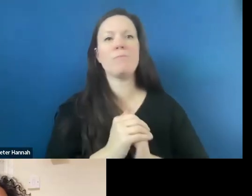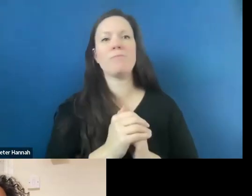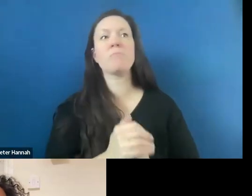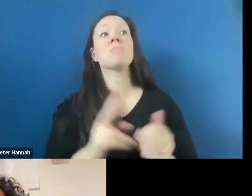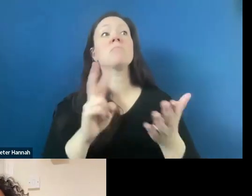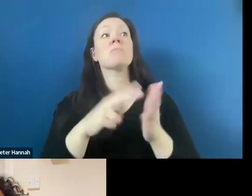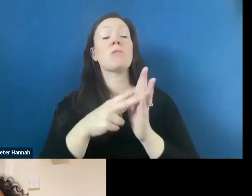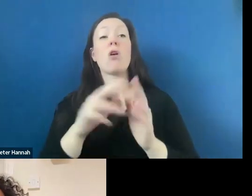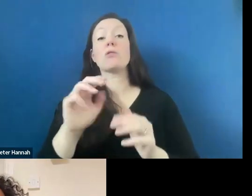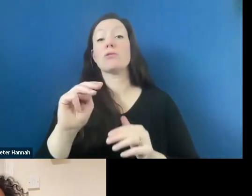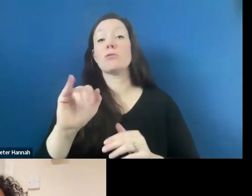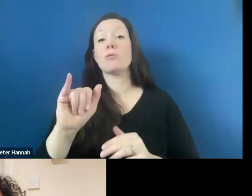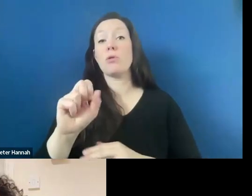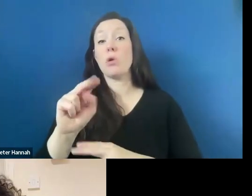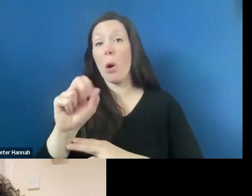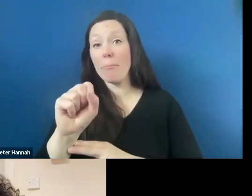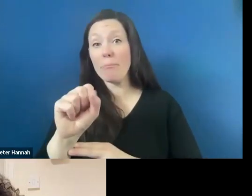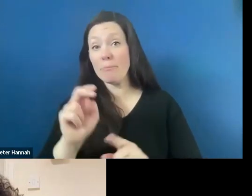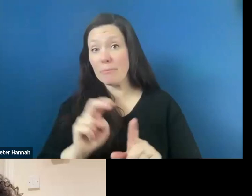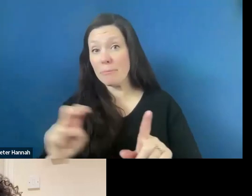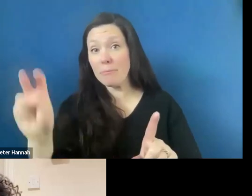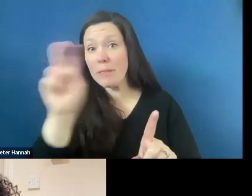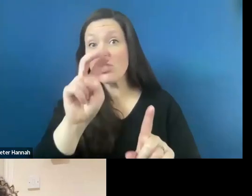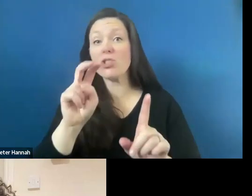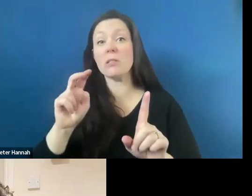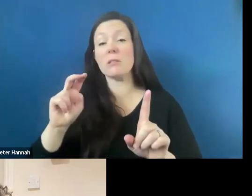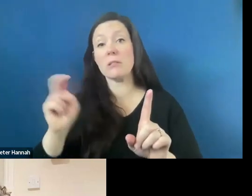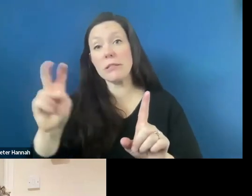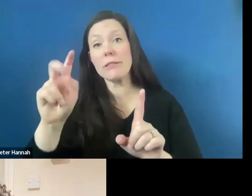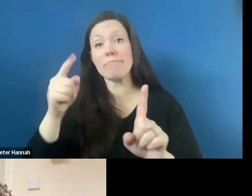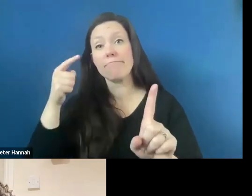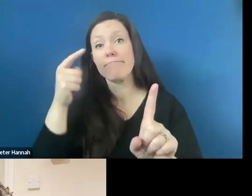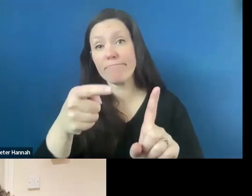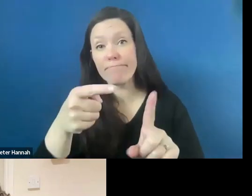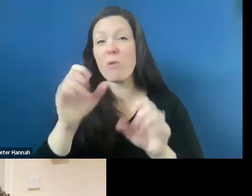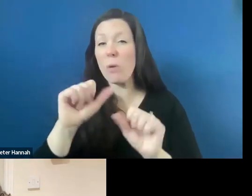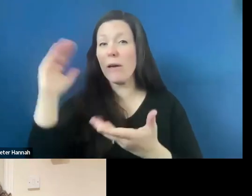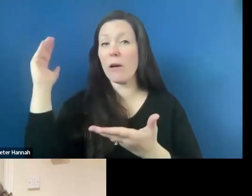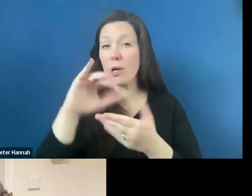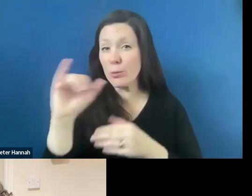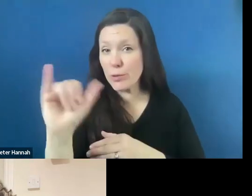overseas and spent less effort.